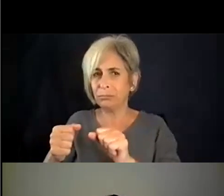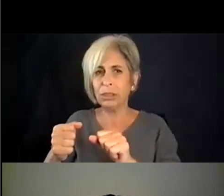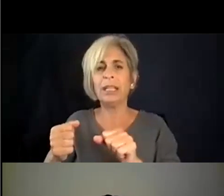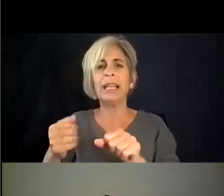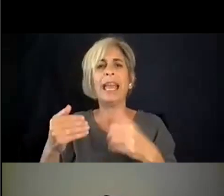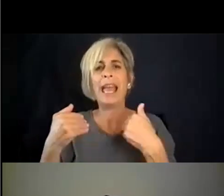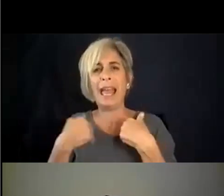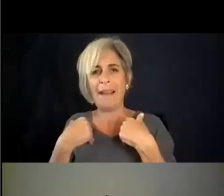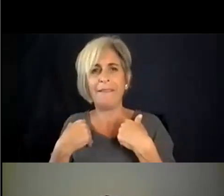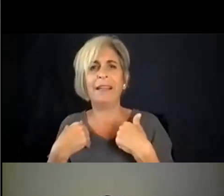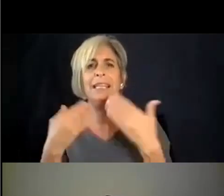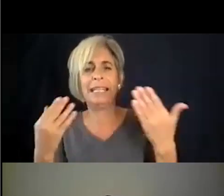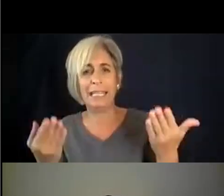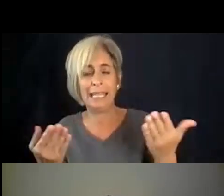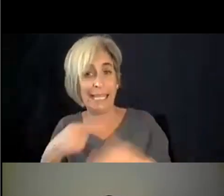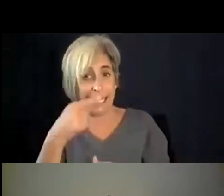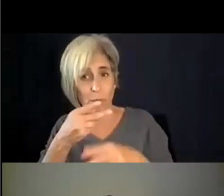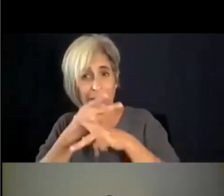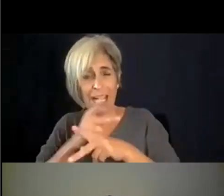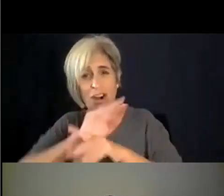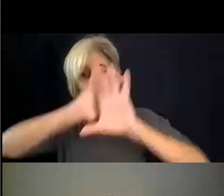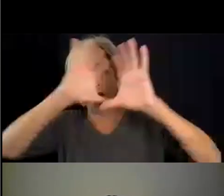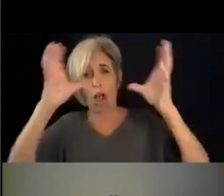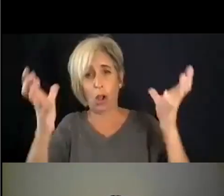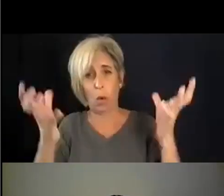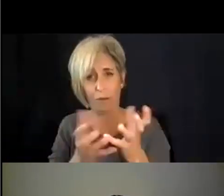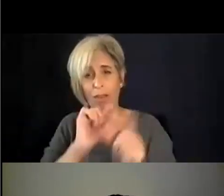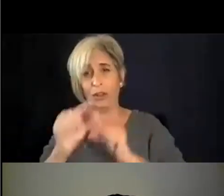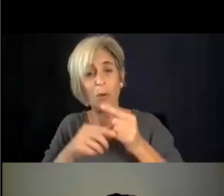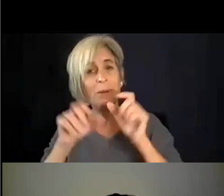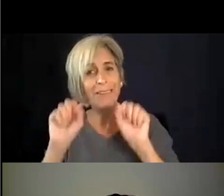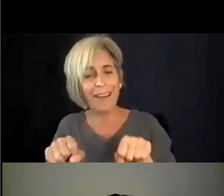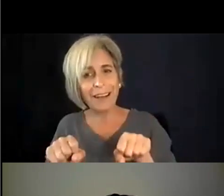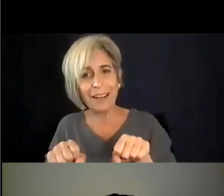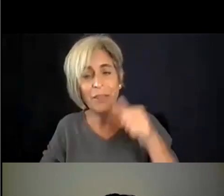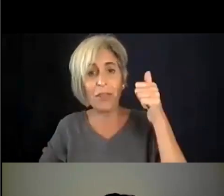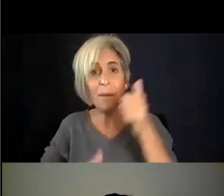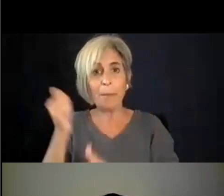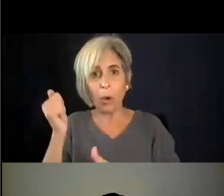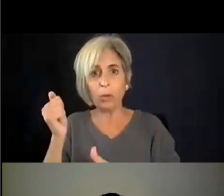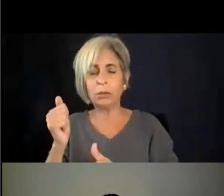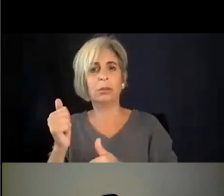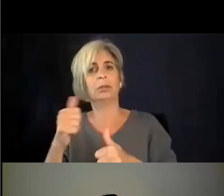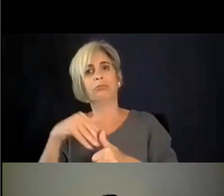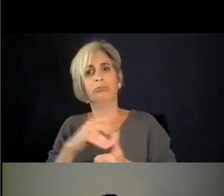hearing care services around the globe. Probably the most staggering statistic though is unemployment.